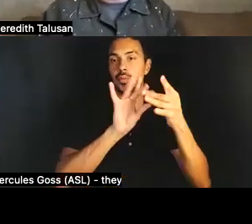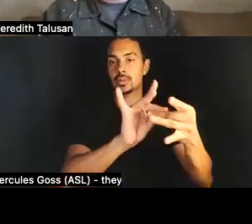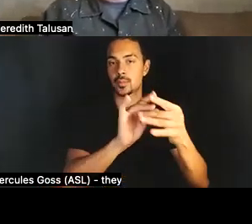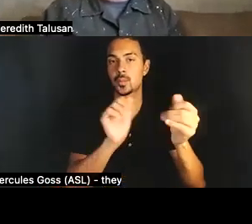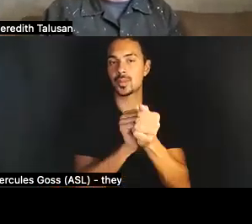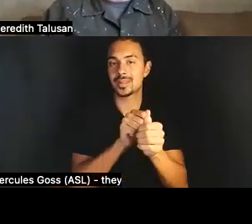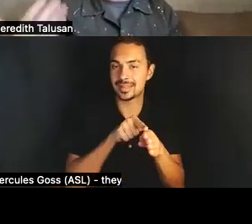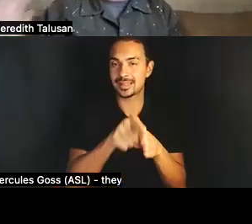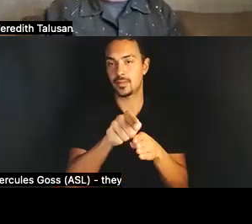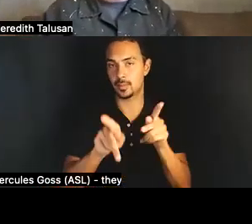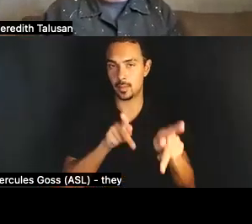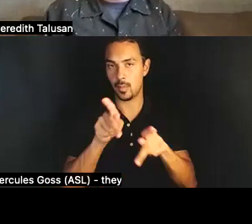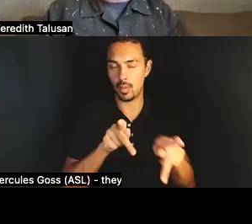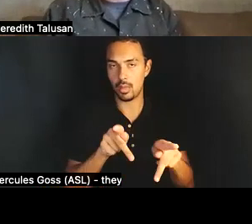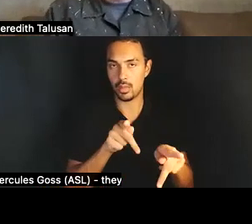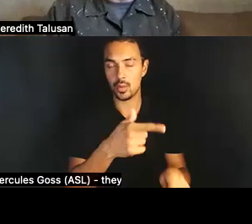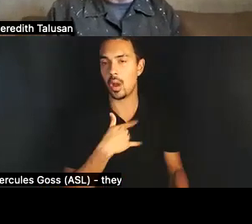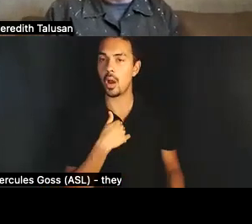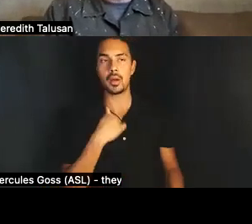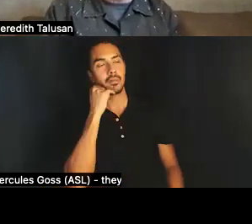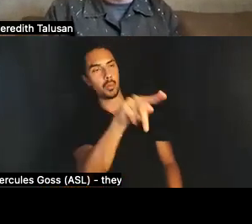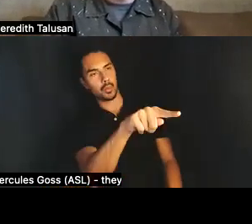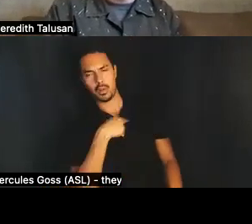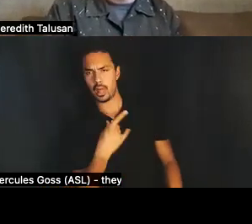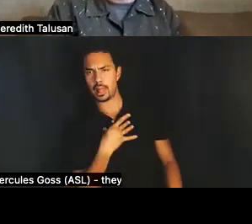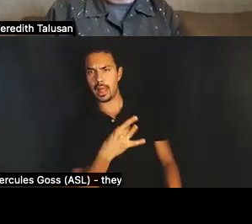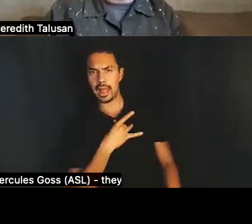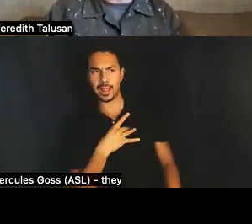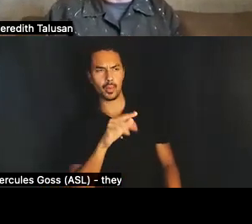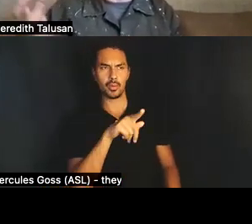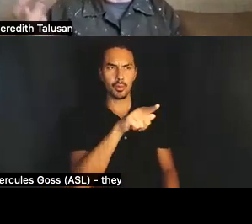It can also be about forming substantial relationships with specific people. You both like